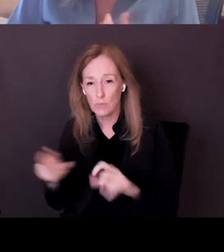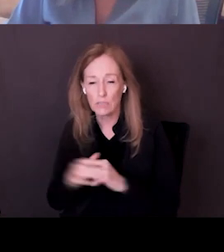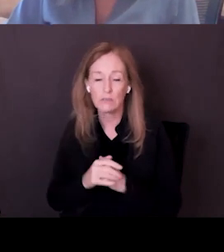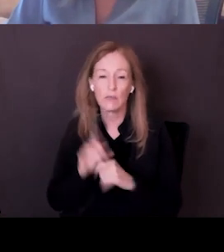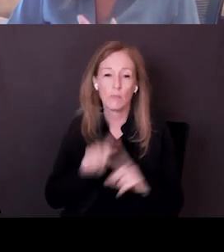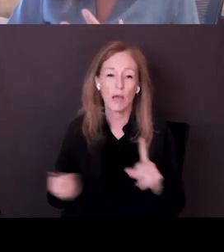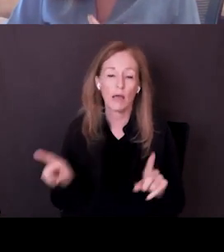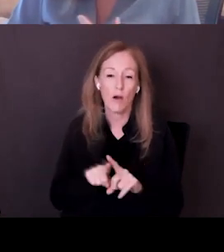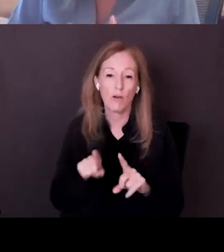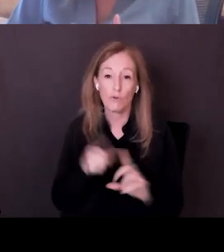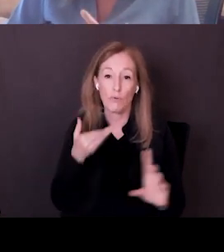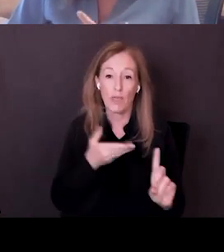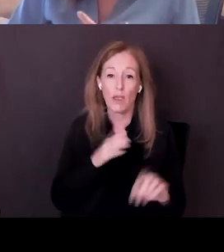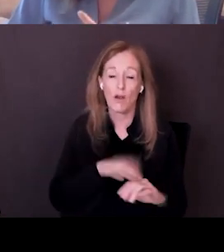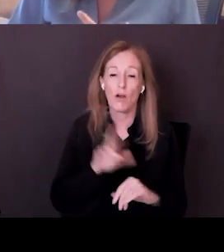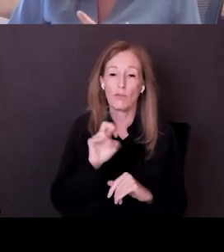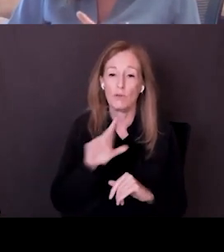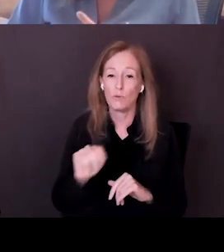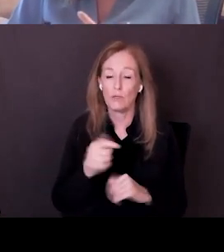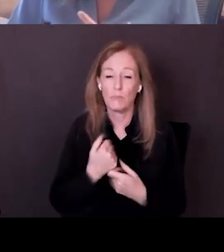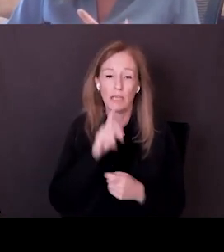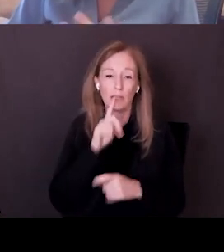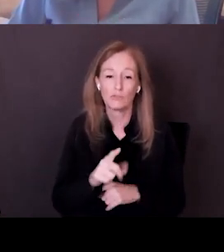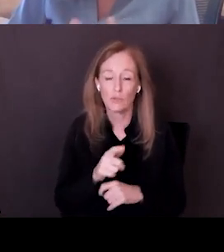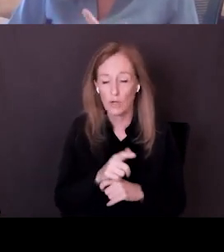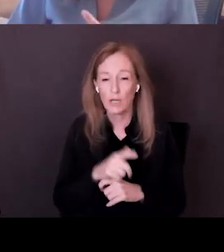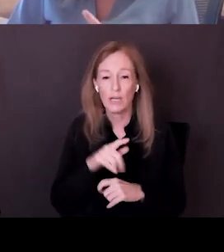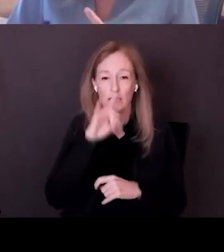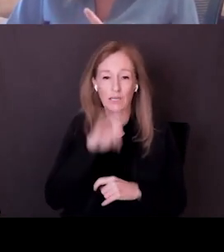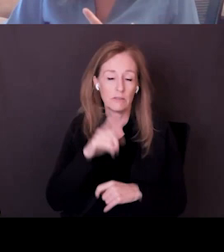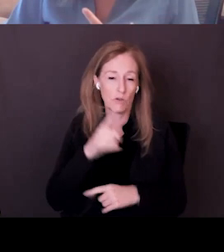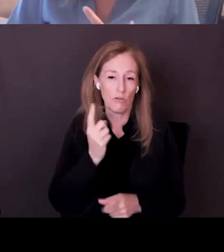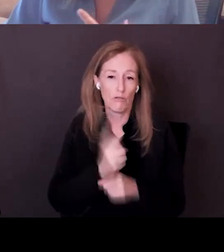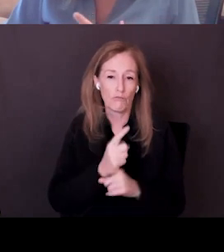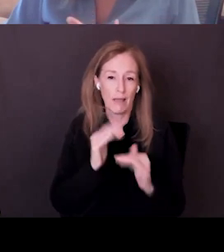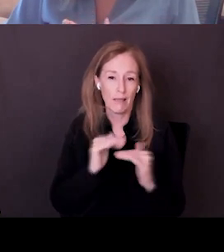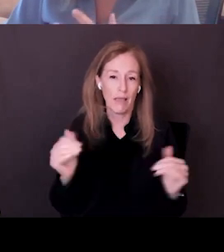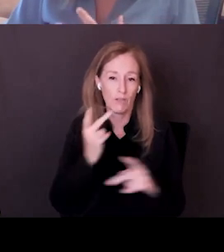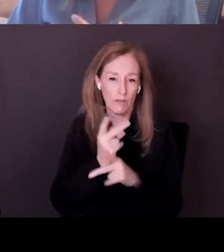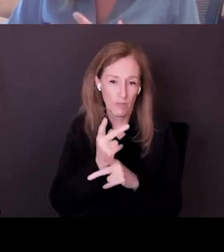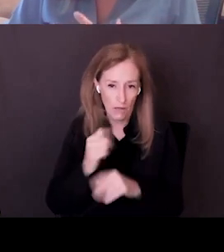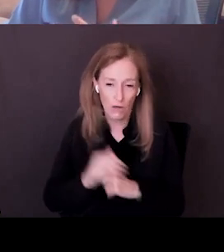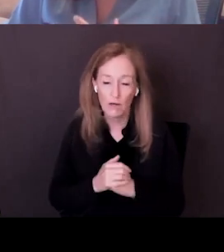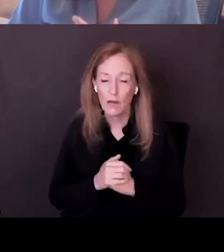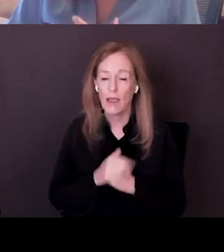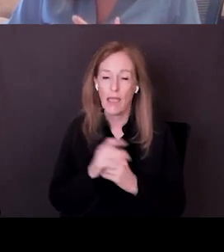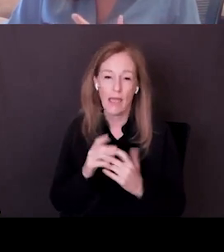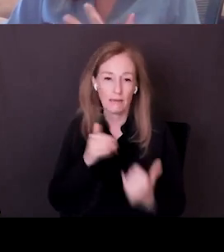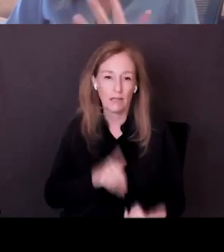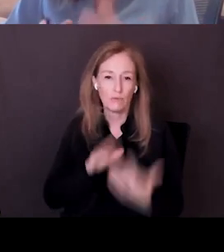US TO MAKE SURE THAT WE KEEP THE KIDS IN THE RIGHT LEVEL OF CARE AND ADDRESSING EXTRA SUPPORT FOR THE SYSTEMS AROUND US.